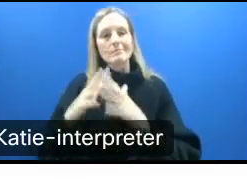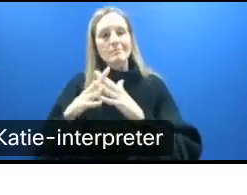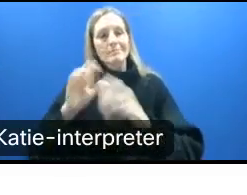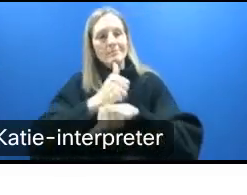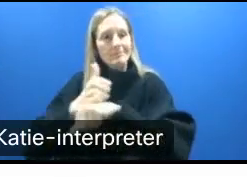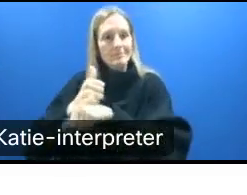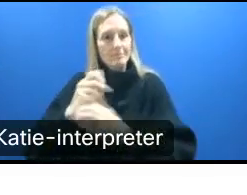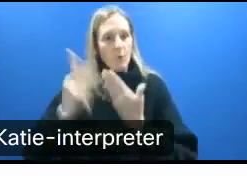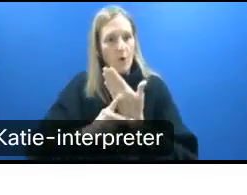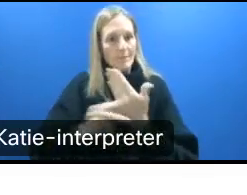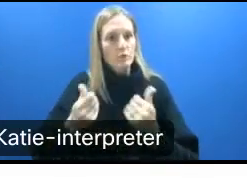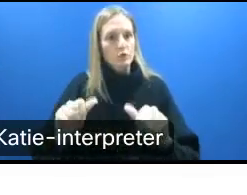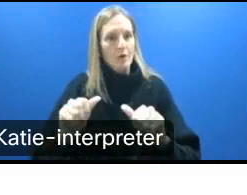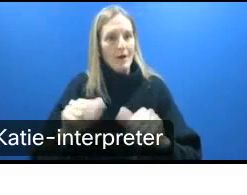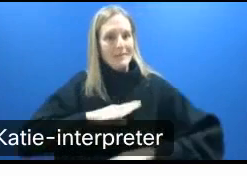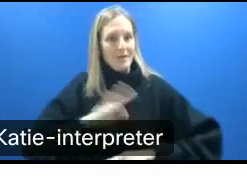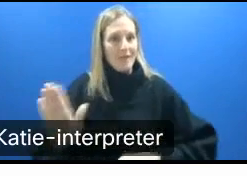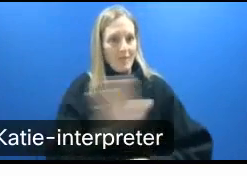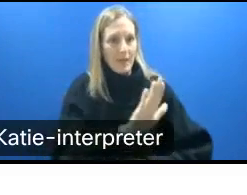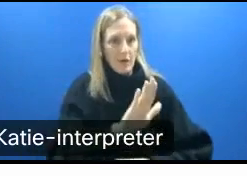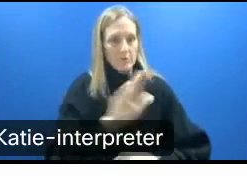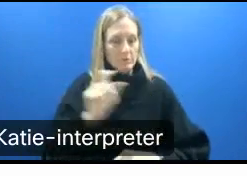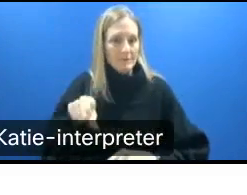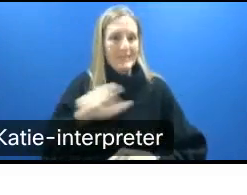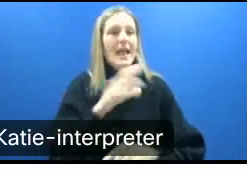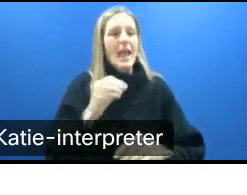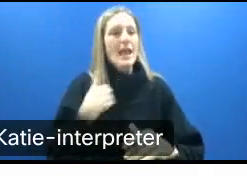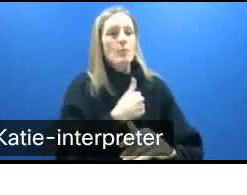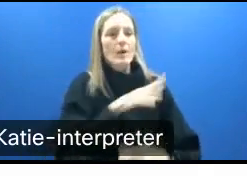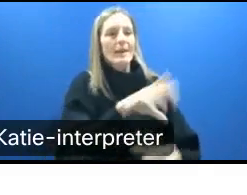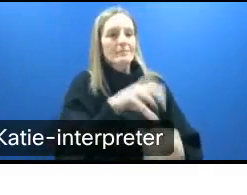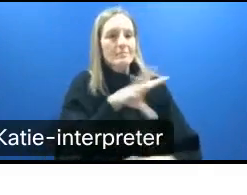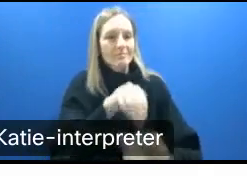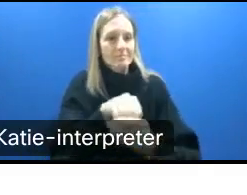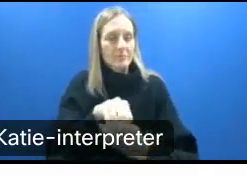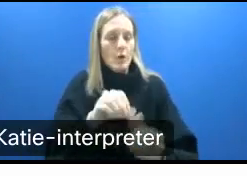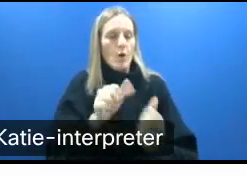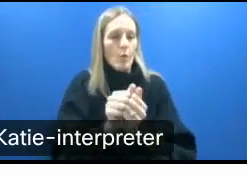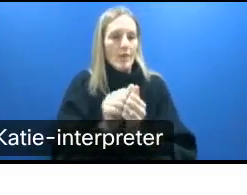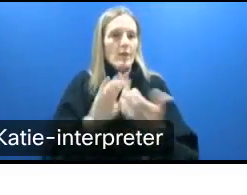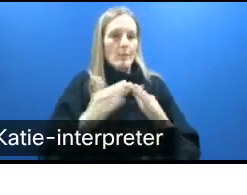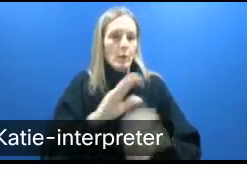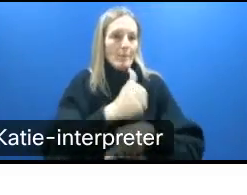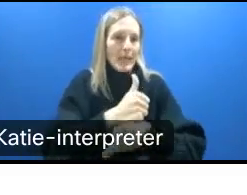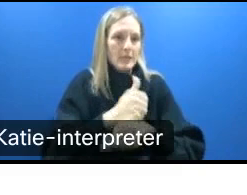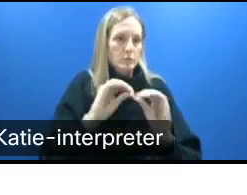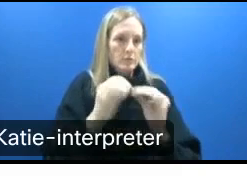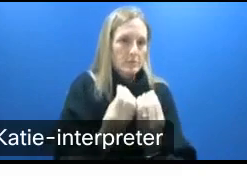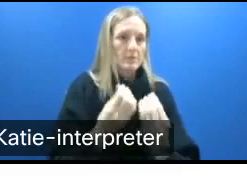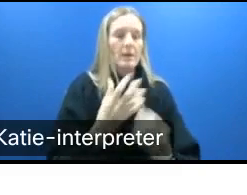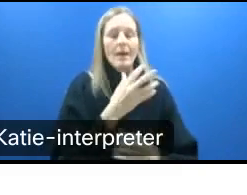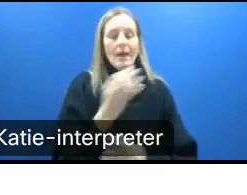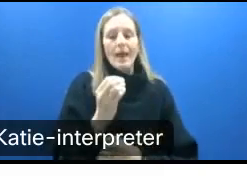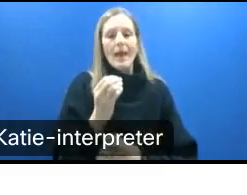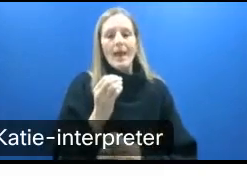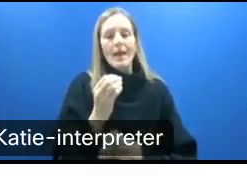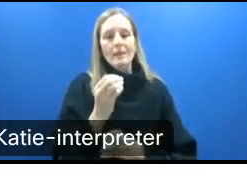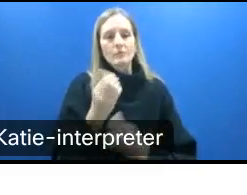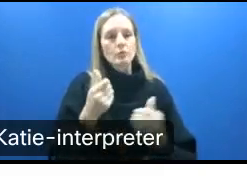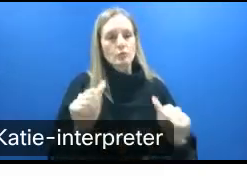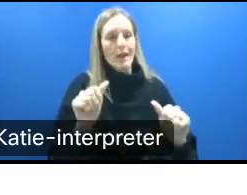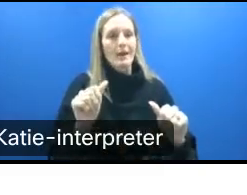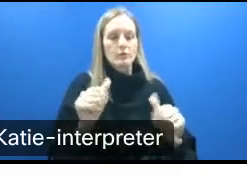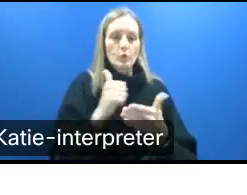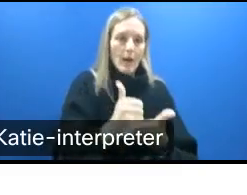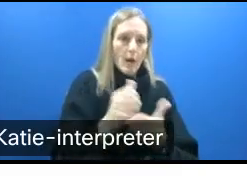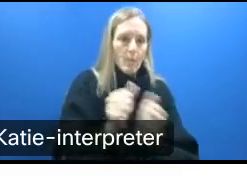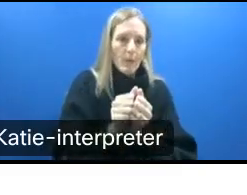We are also involved in a number of community based organizations throughout which initiatives to collaborate on meeting many of the socio economic systems raised.